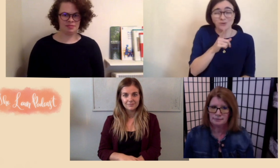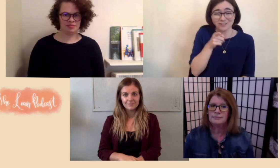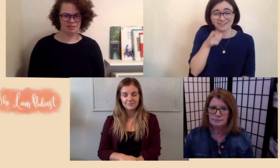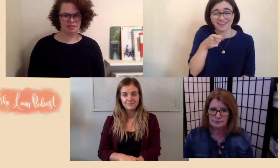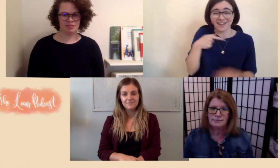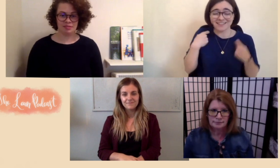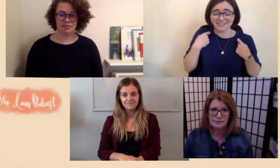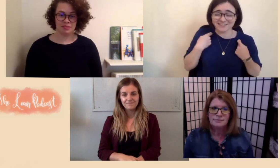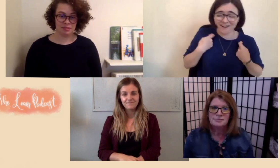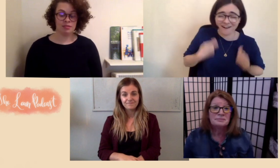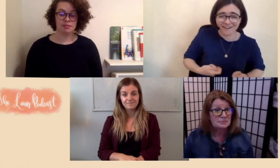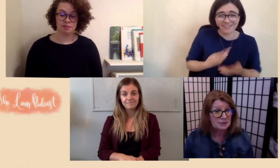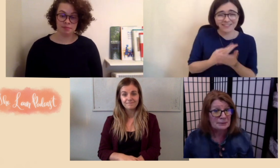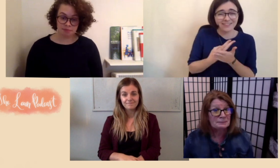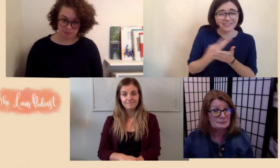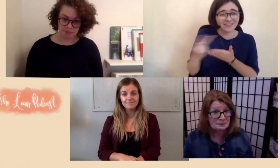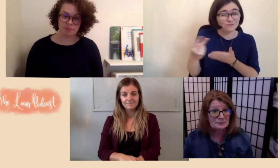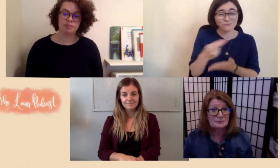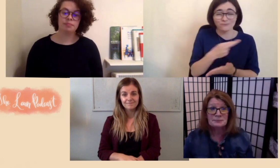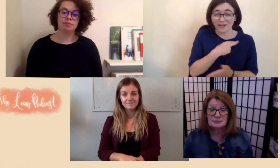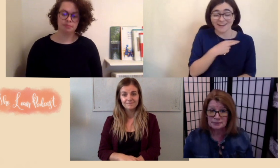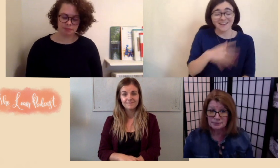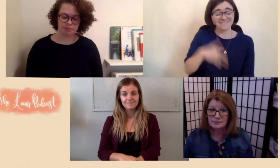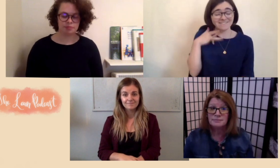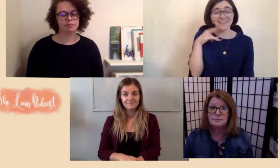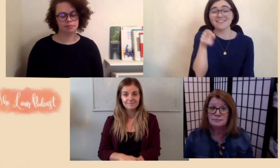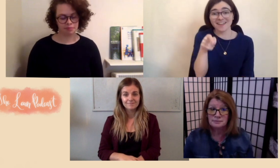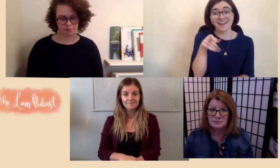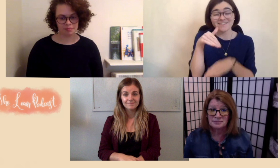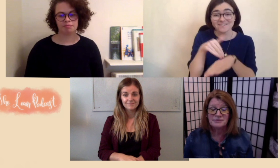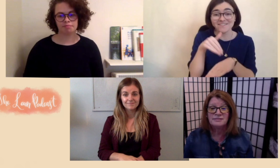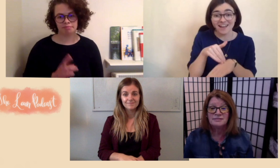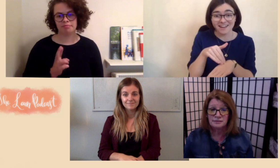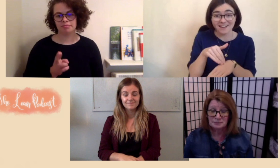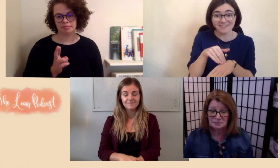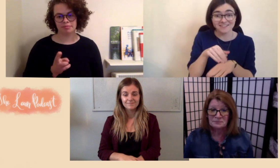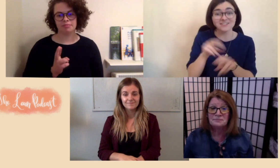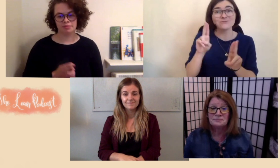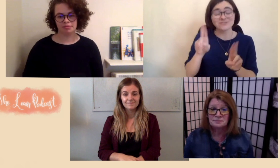It really is. And you can really feel it. And although I was very used to a system,